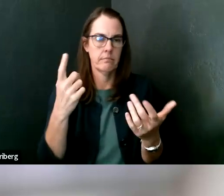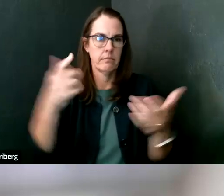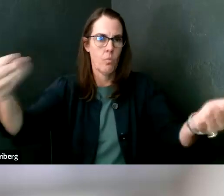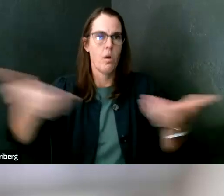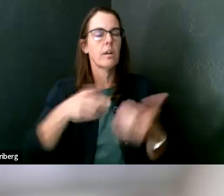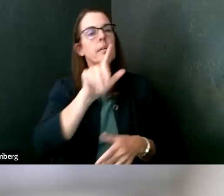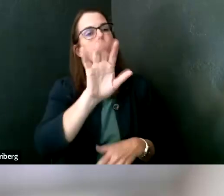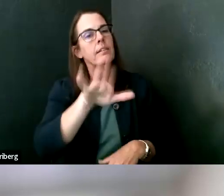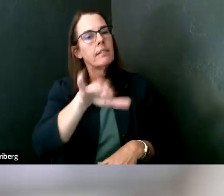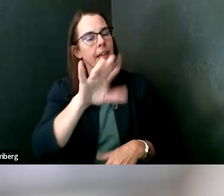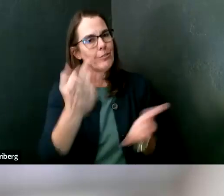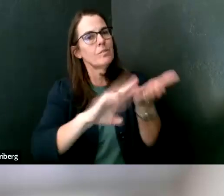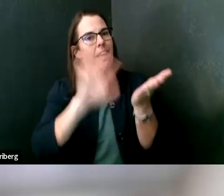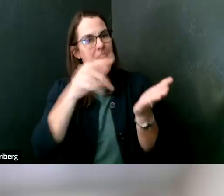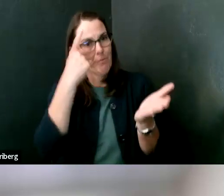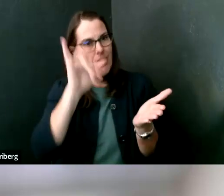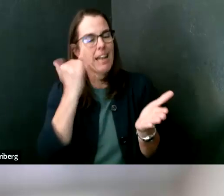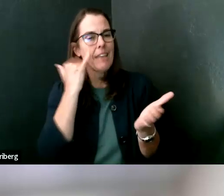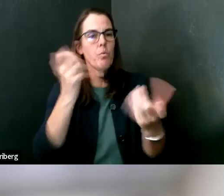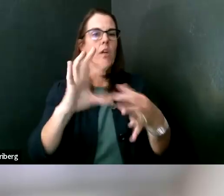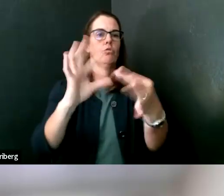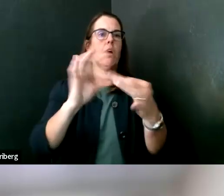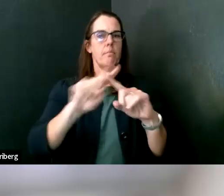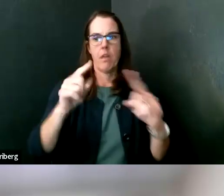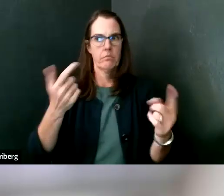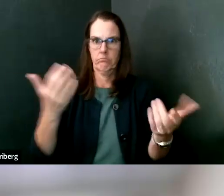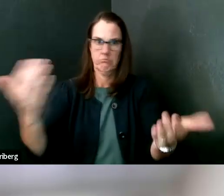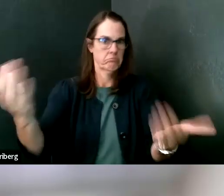sign up for that. there's a process but we would very much welcome that. Um the other thing I would